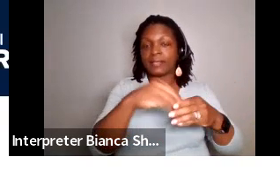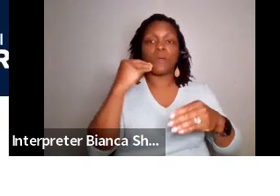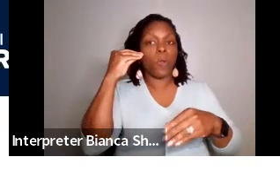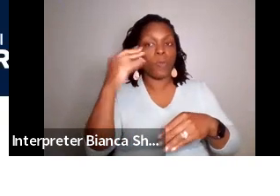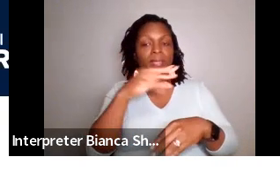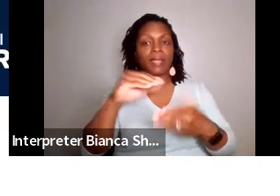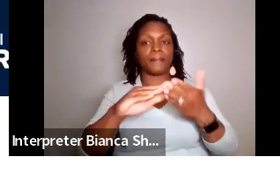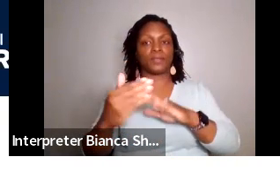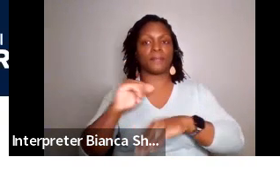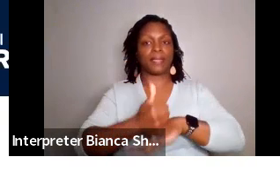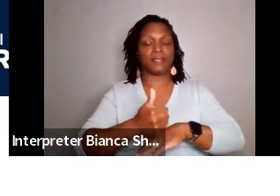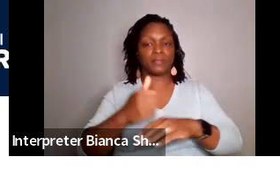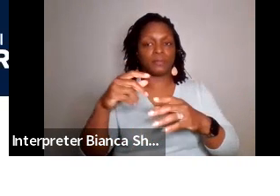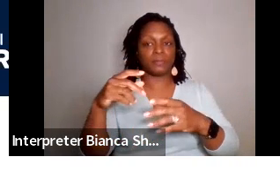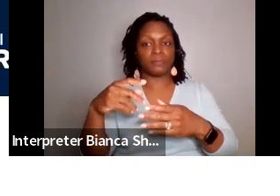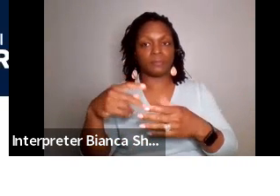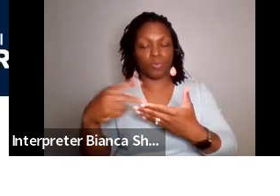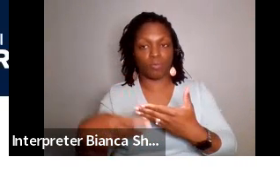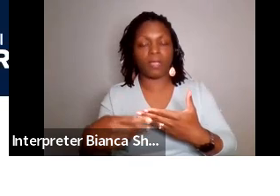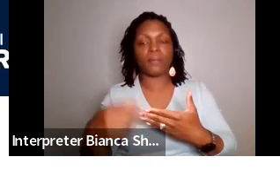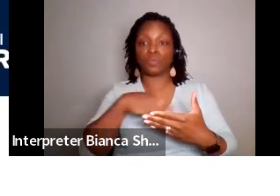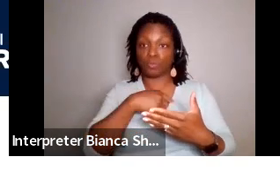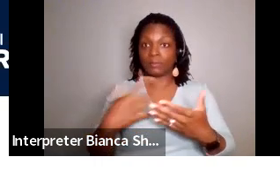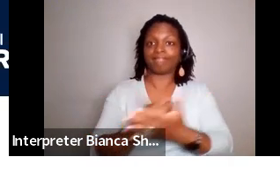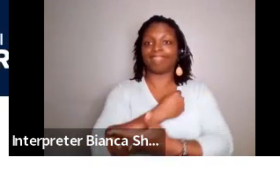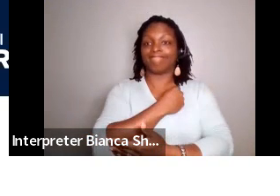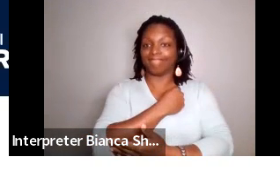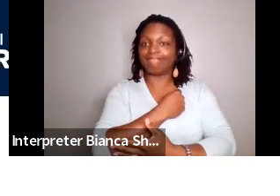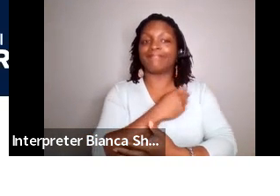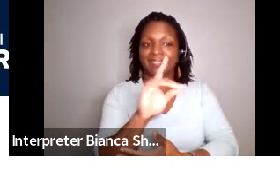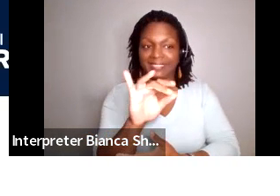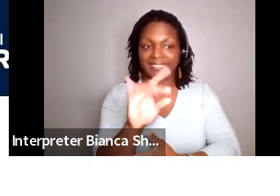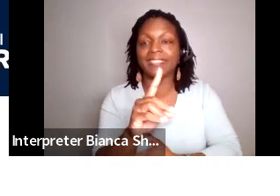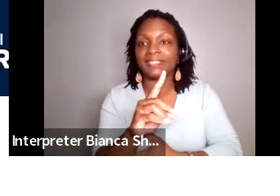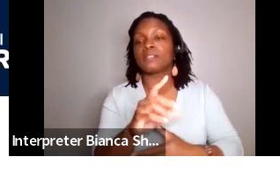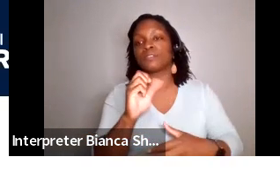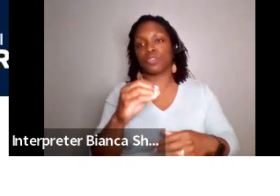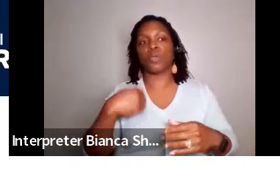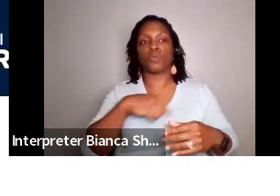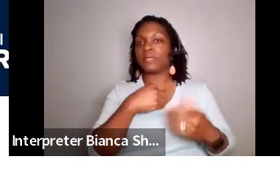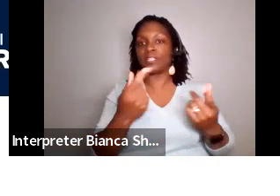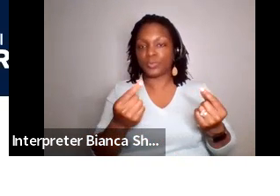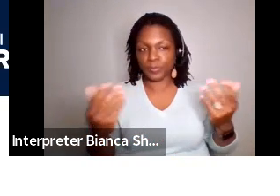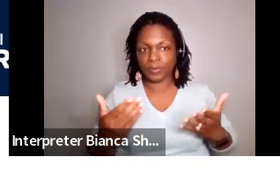We have taken advantage of the opportunity, and this is some of the things that we're doing with it.